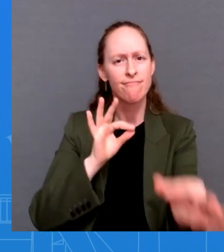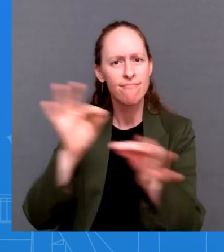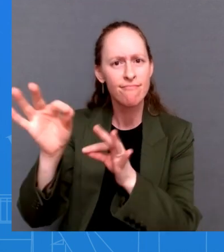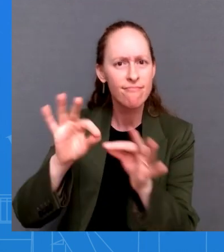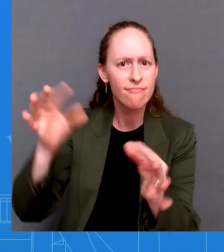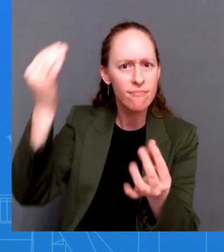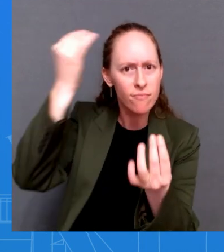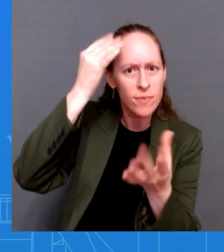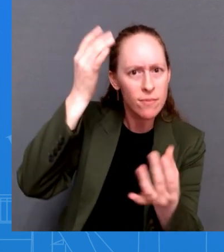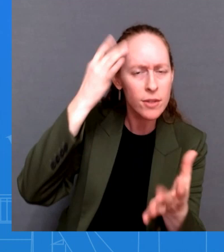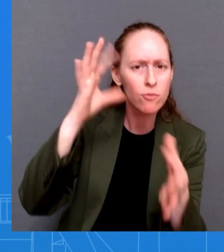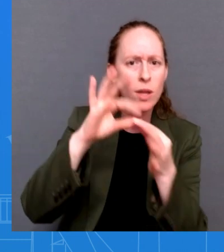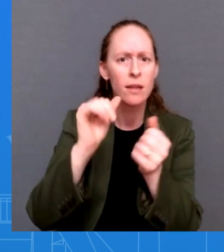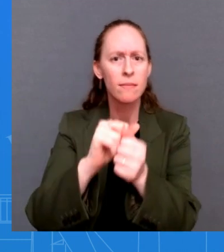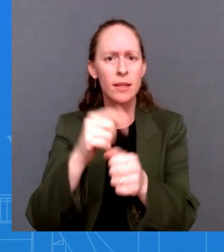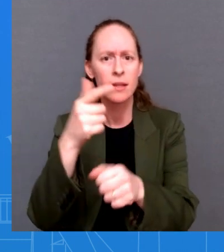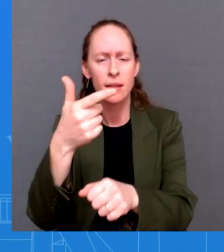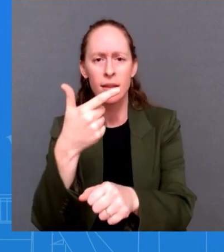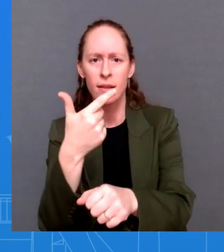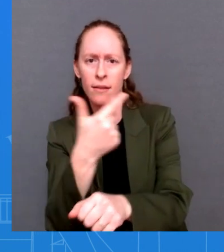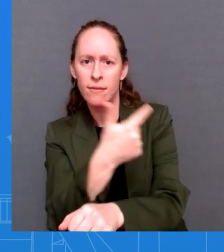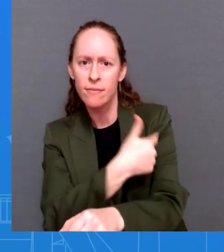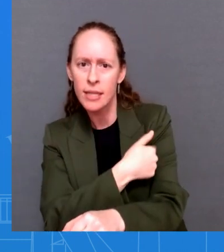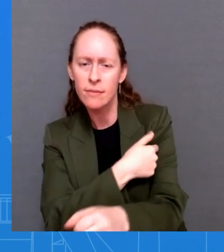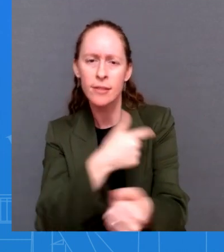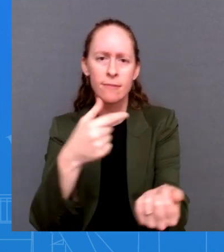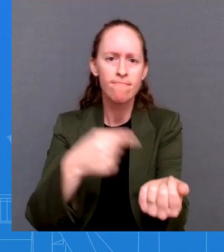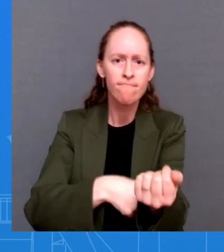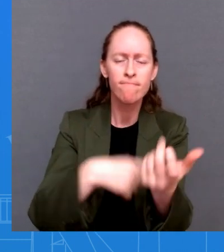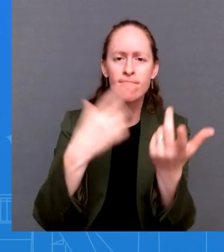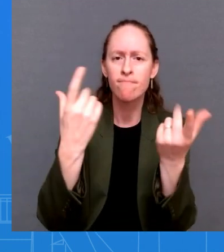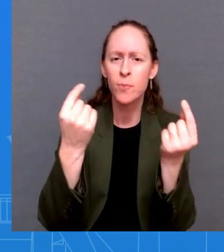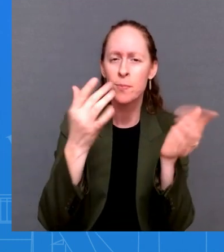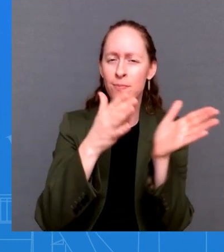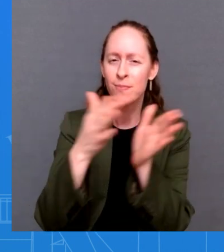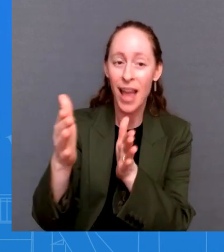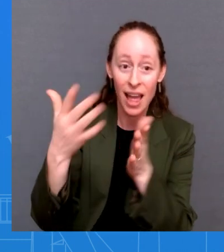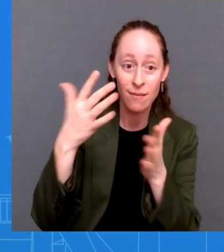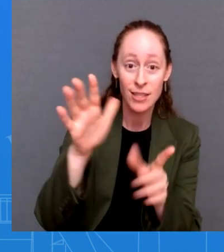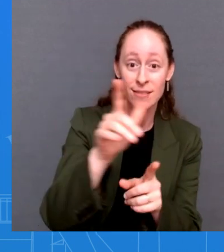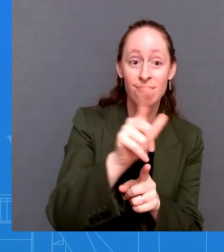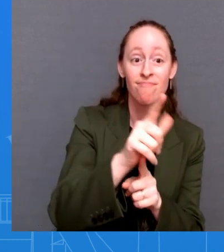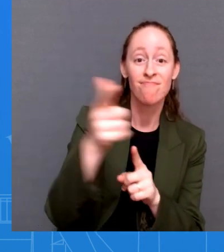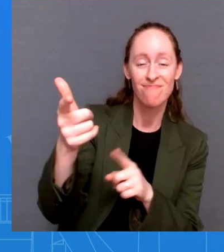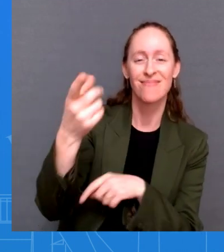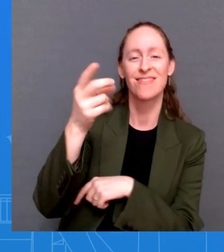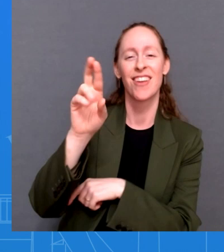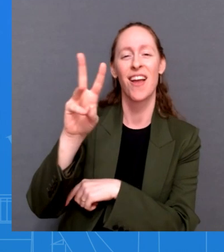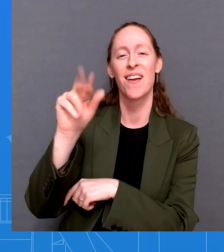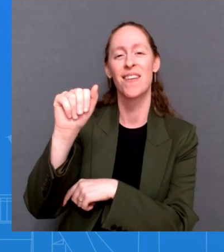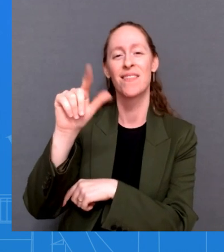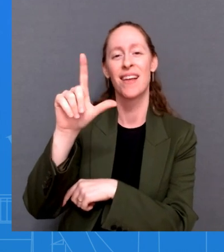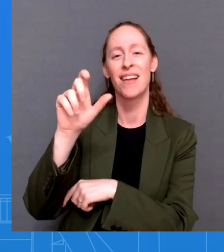CDC Director Walensky will discuss the initial data we have on vaccinations from a small number of jurisdictions